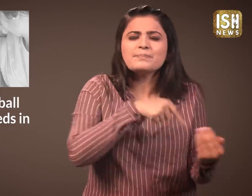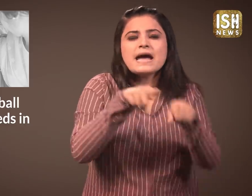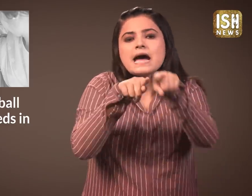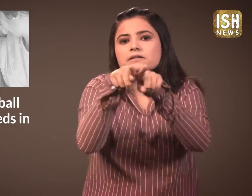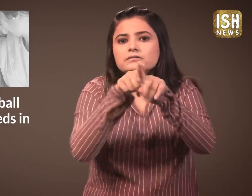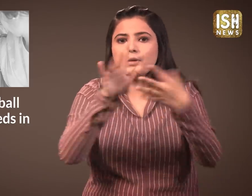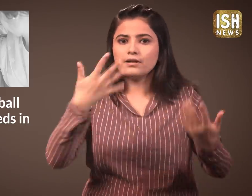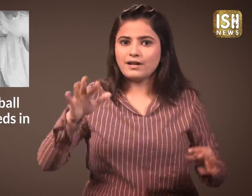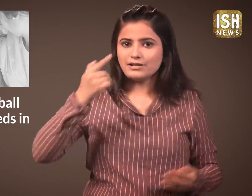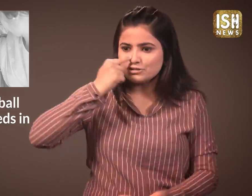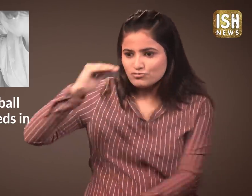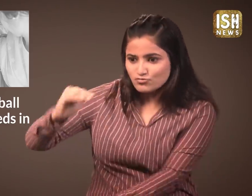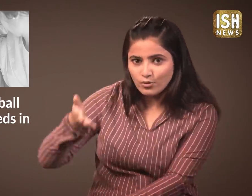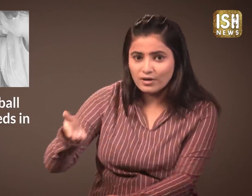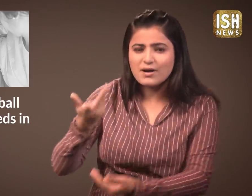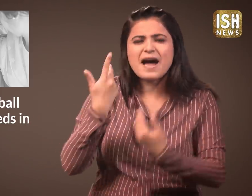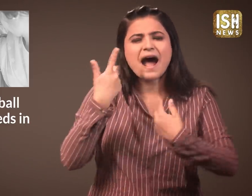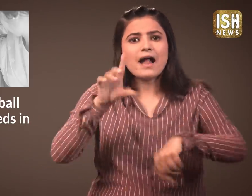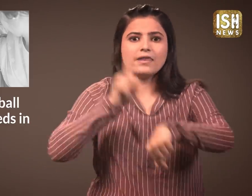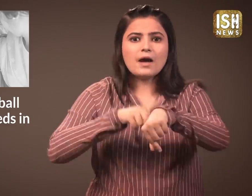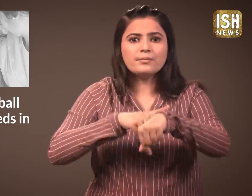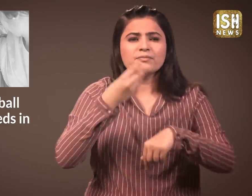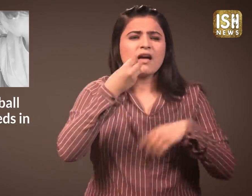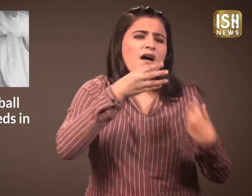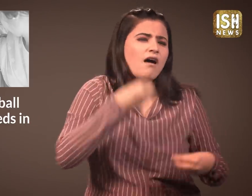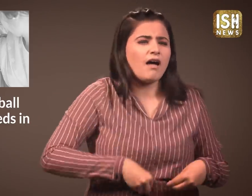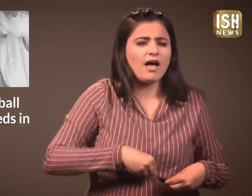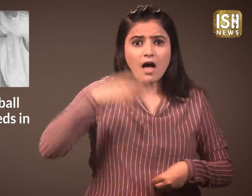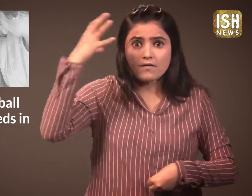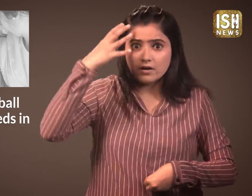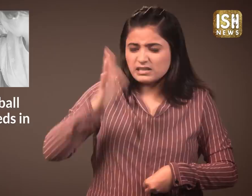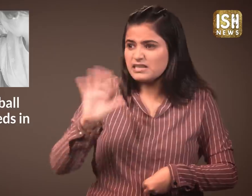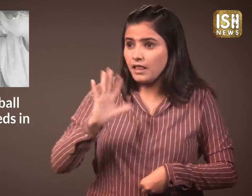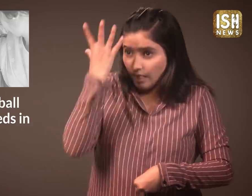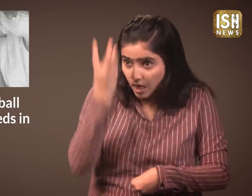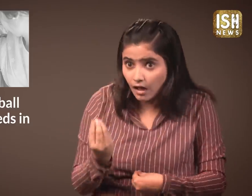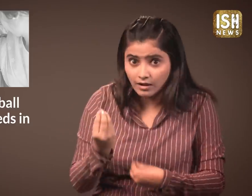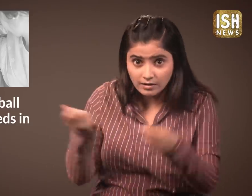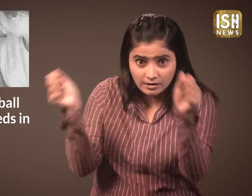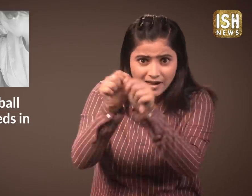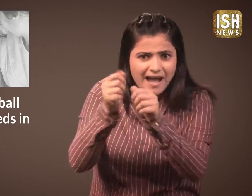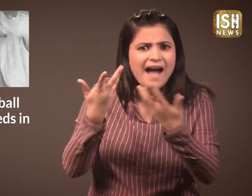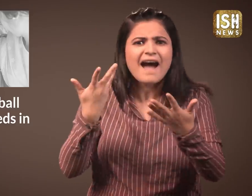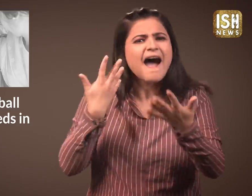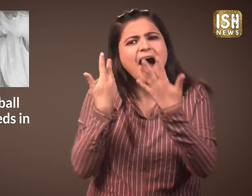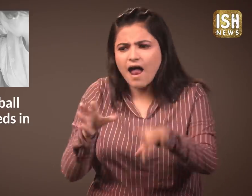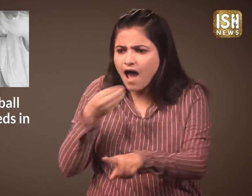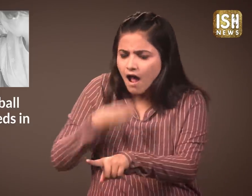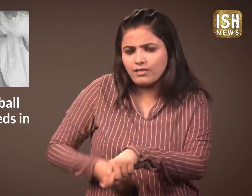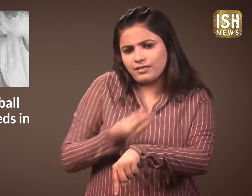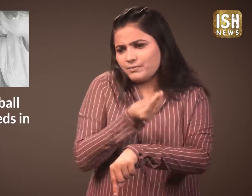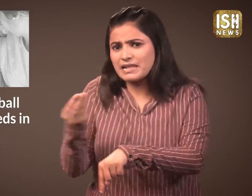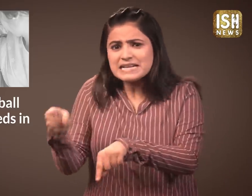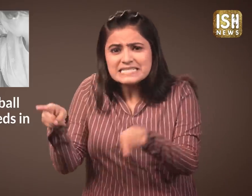For eg, if a child is hungry in the afternoon, would you say no and feed them at night. You will feed them whenever they are hungry.